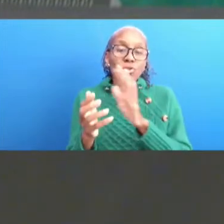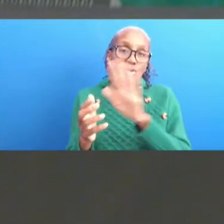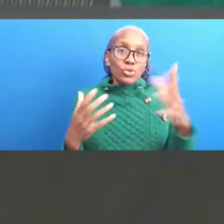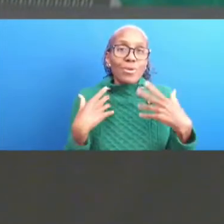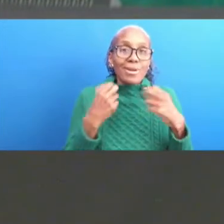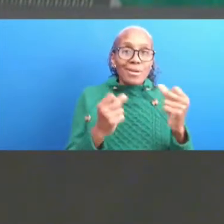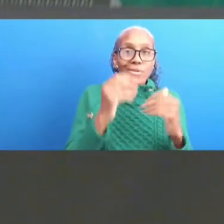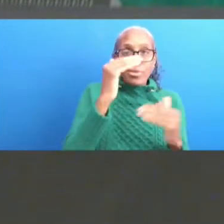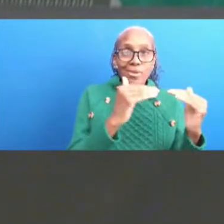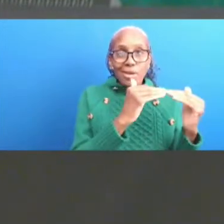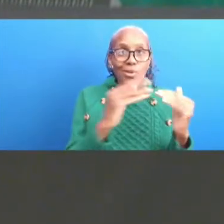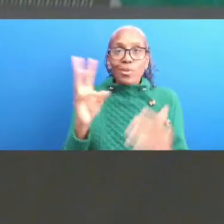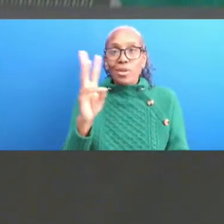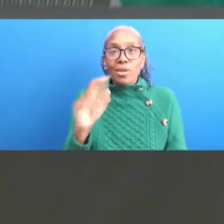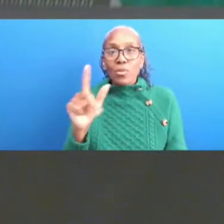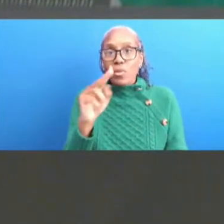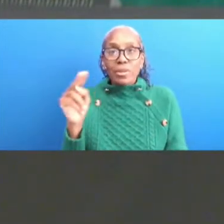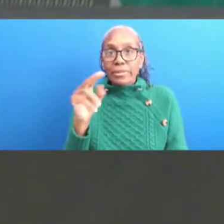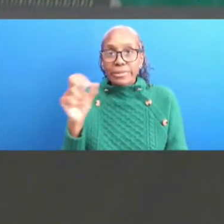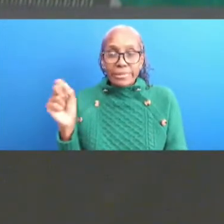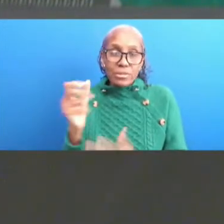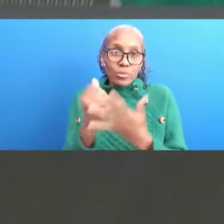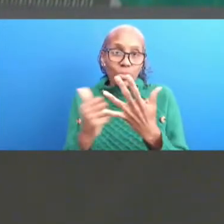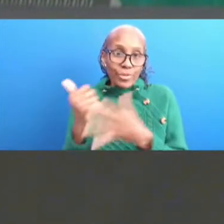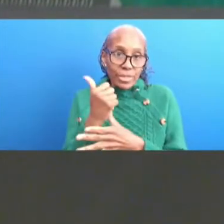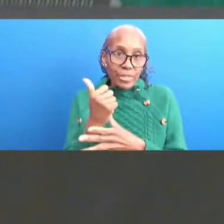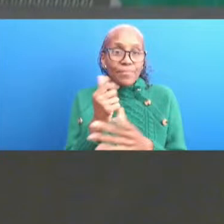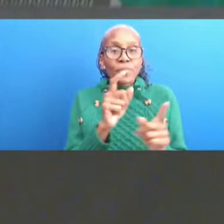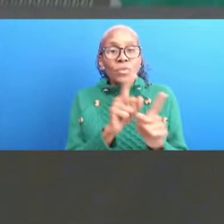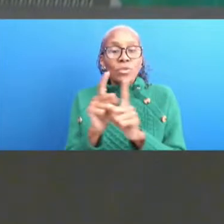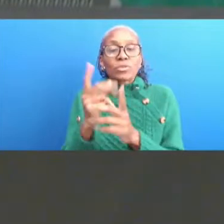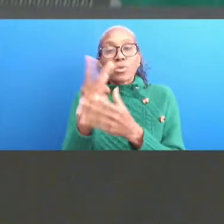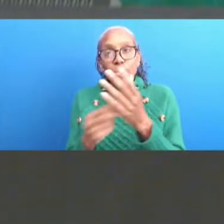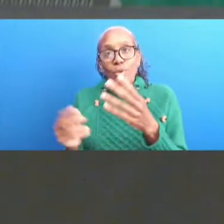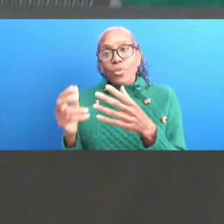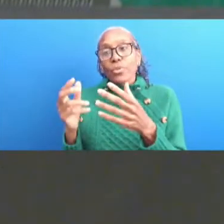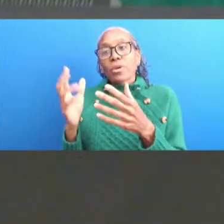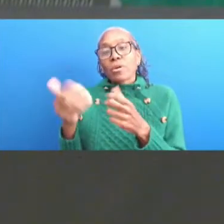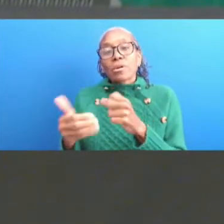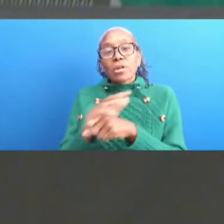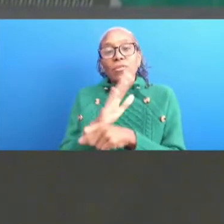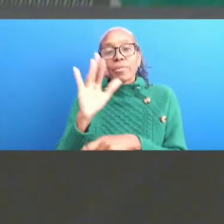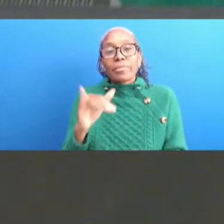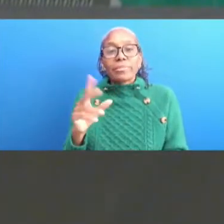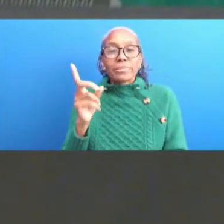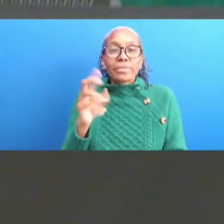AFTERNOON AND BOTH ITEMS ARE